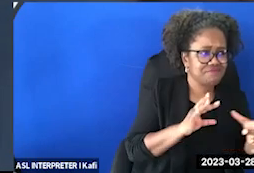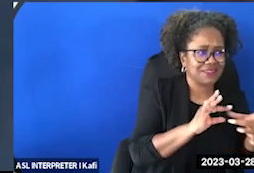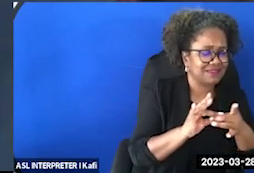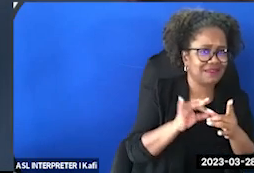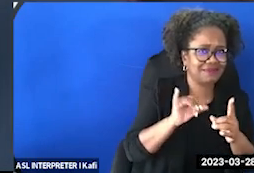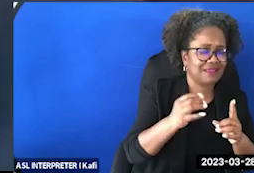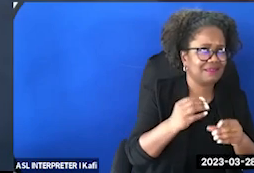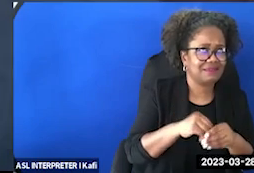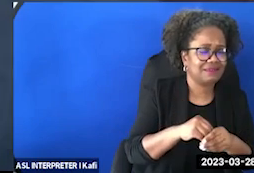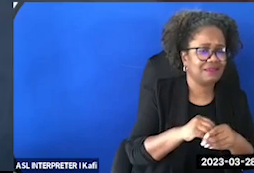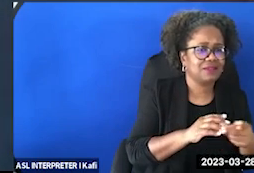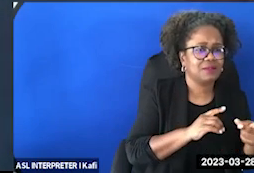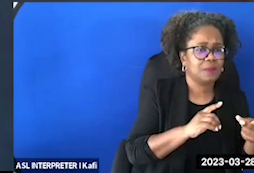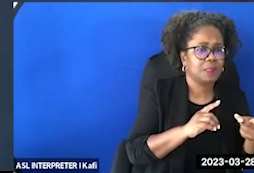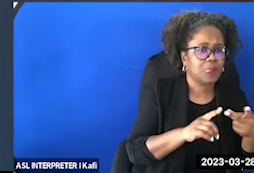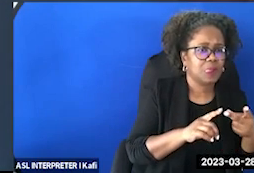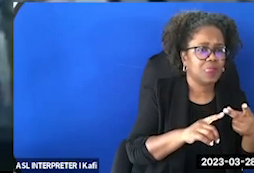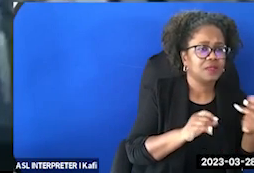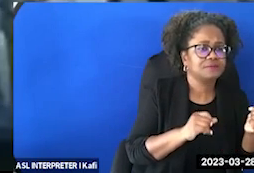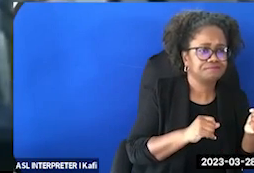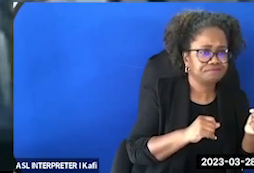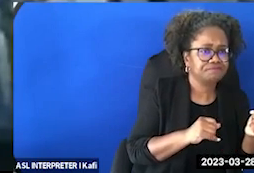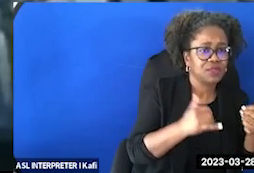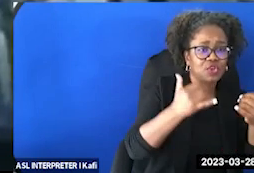Kimberly: cost of current versus proposed policy efficiency.